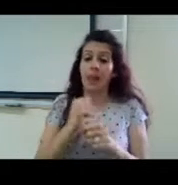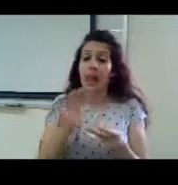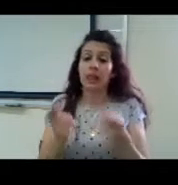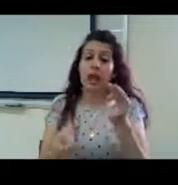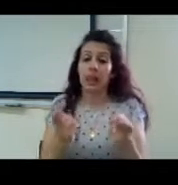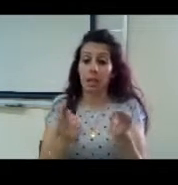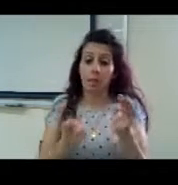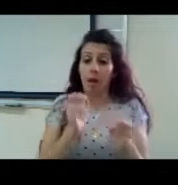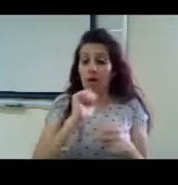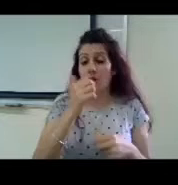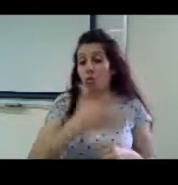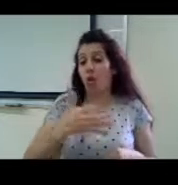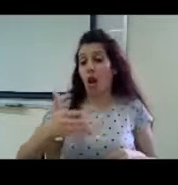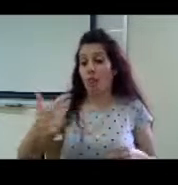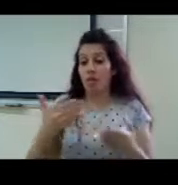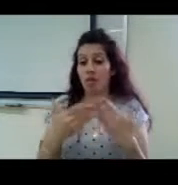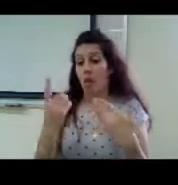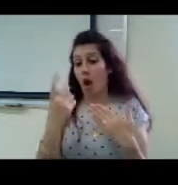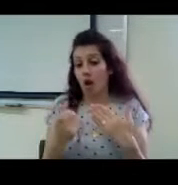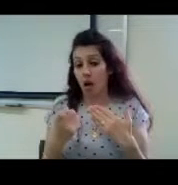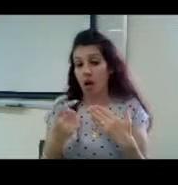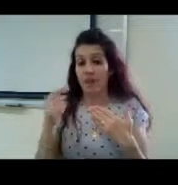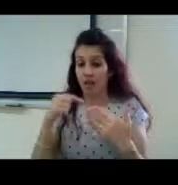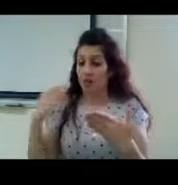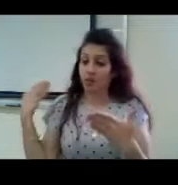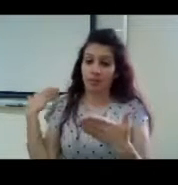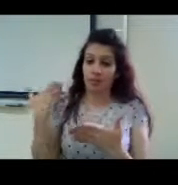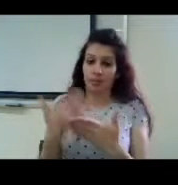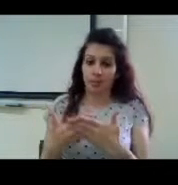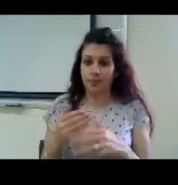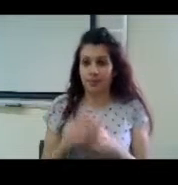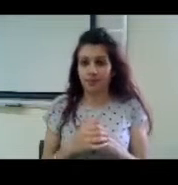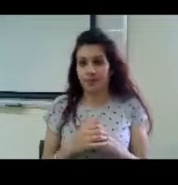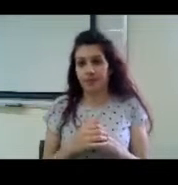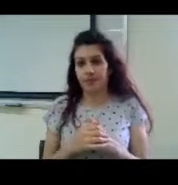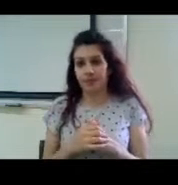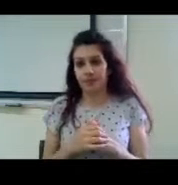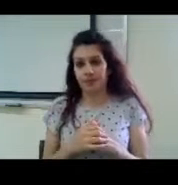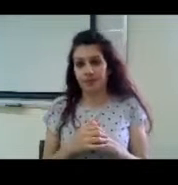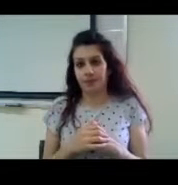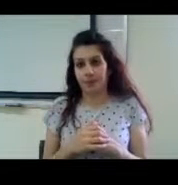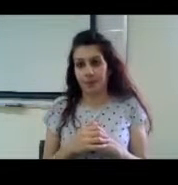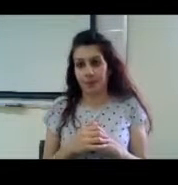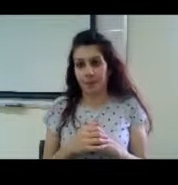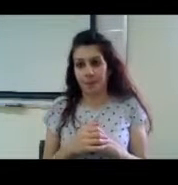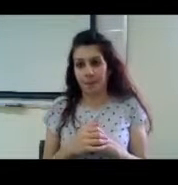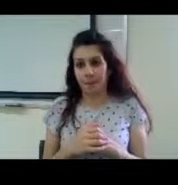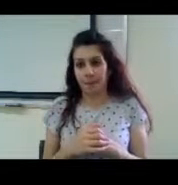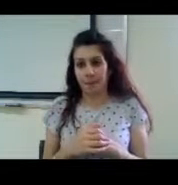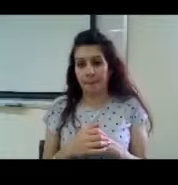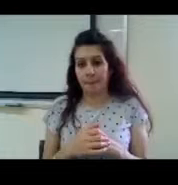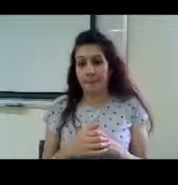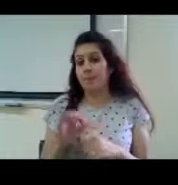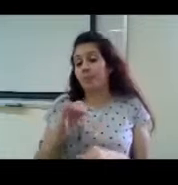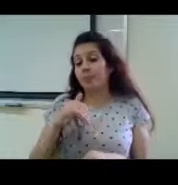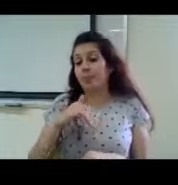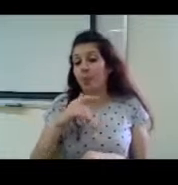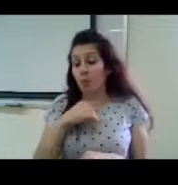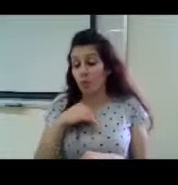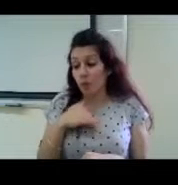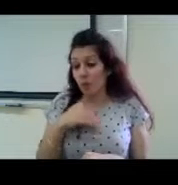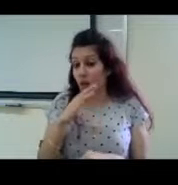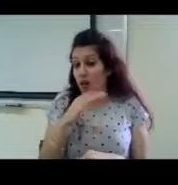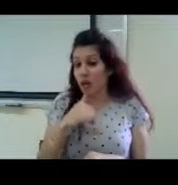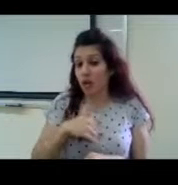we and the Alpha in an had hit cetera the terminal and in attention Yanis and